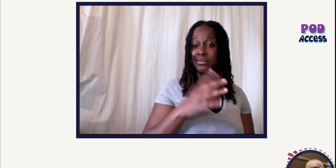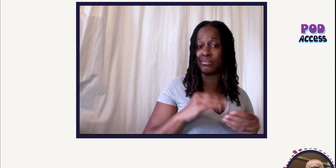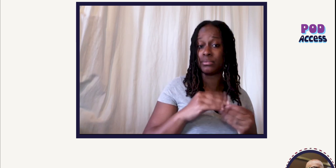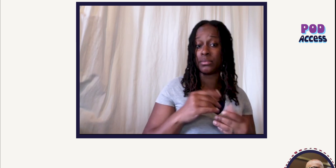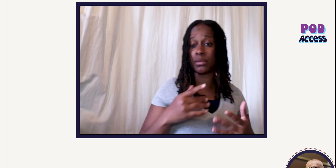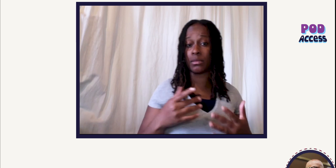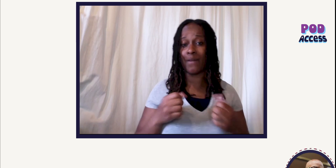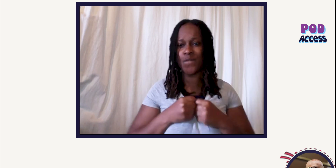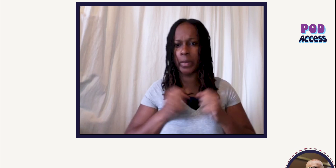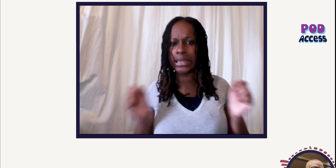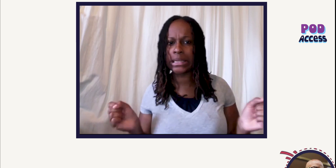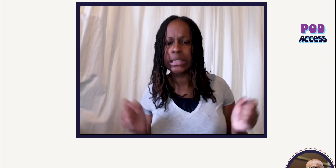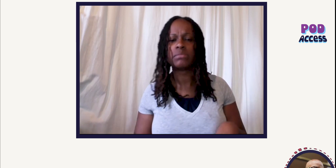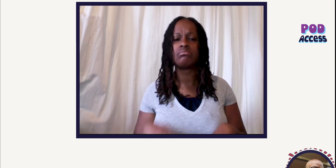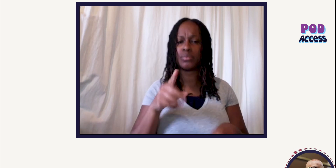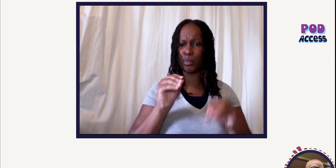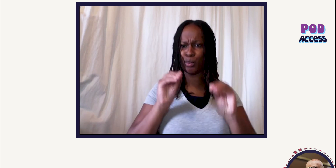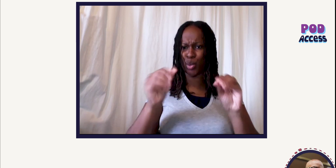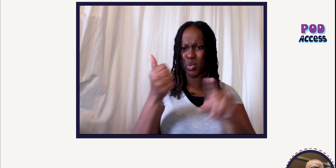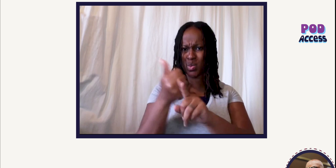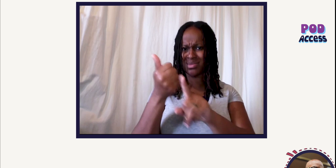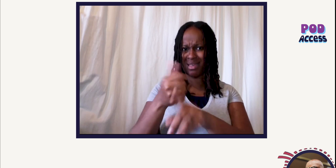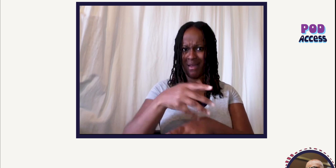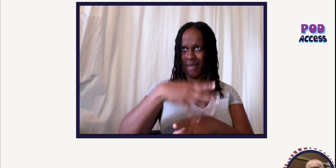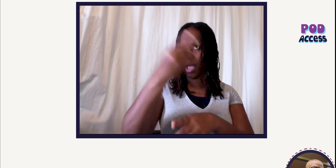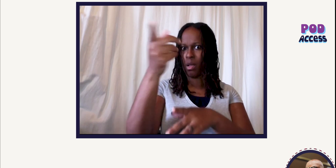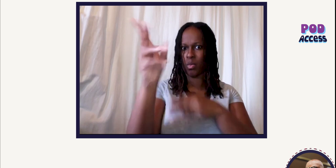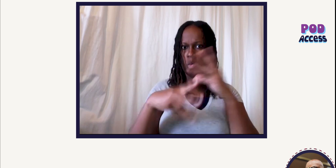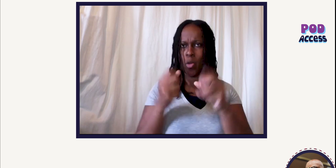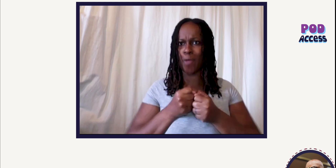Vulnerability. You are putting yourself out into the world with no shield.